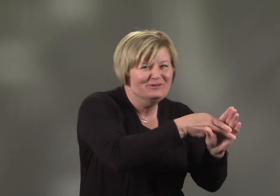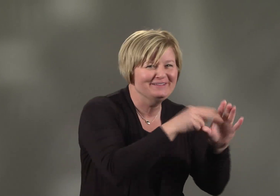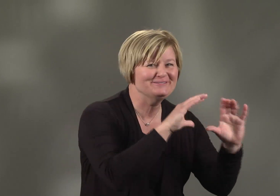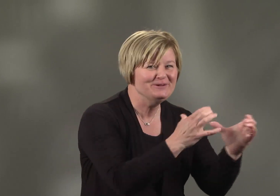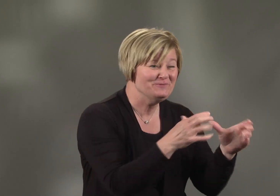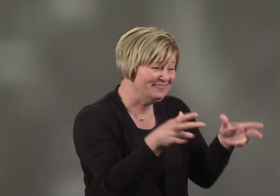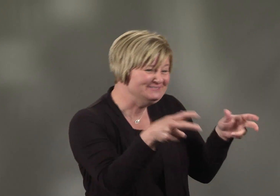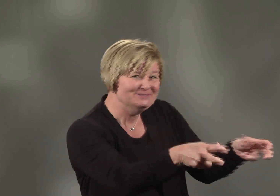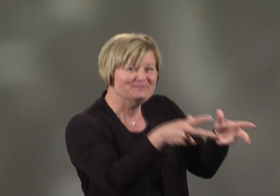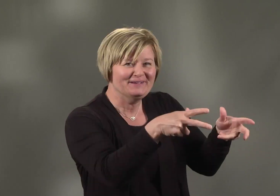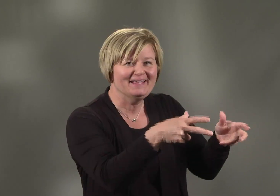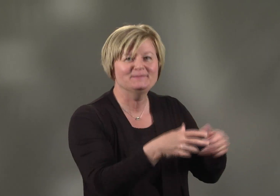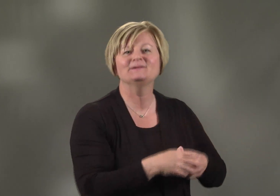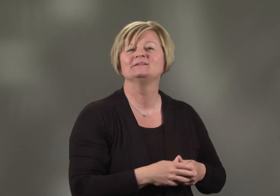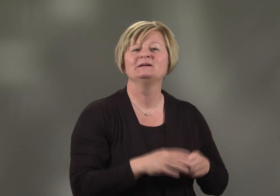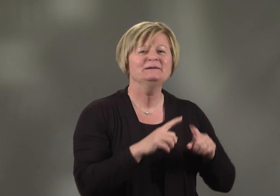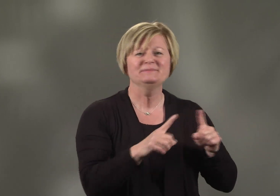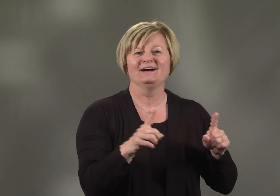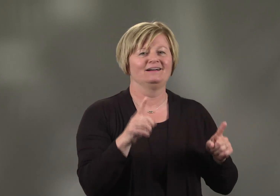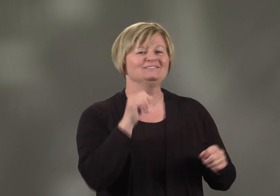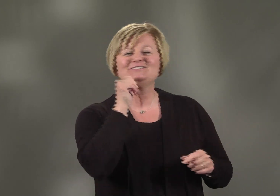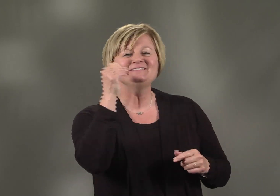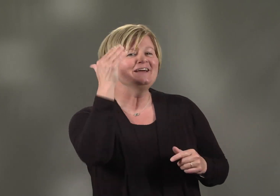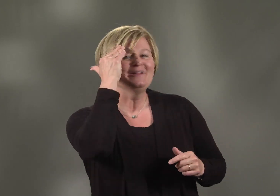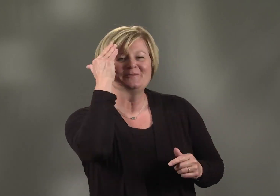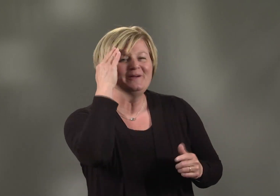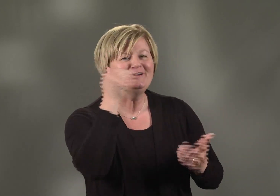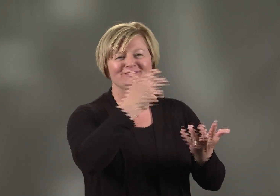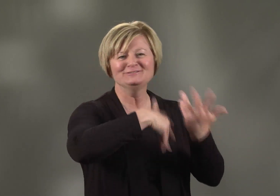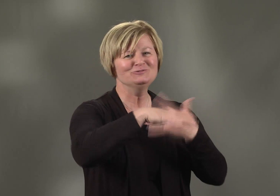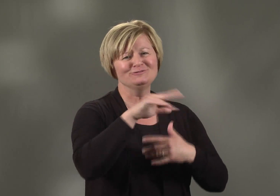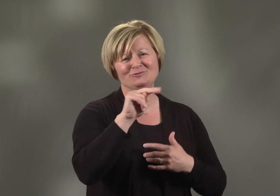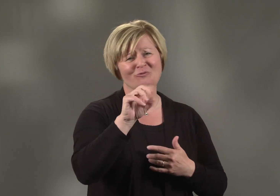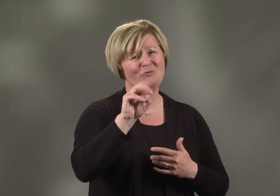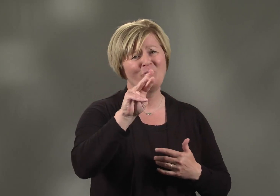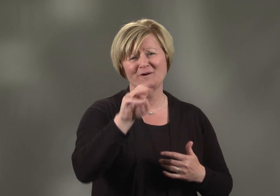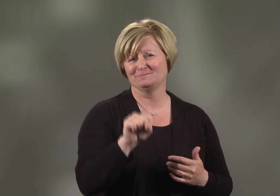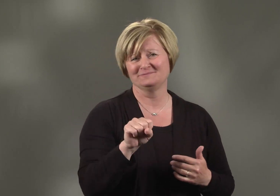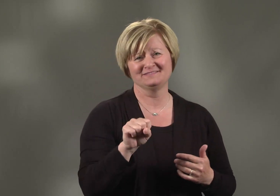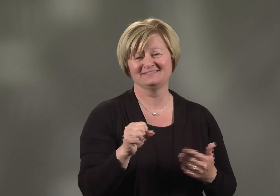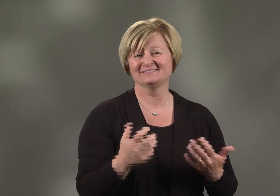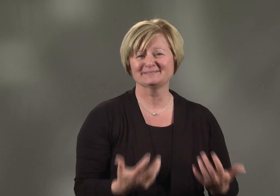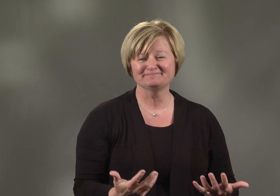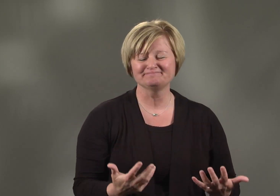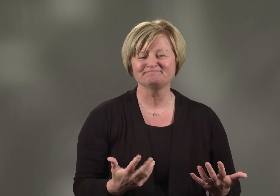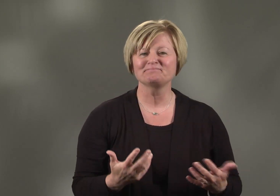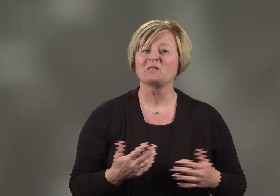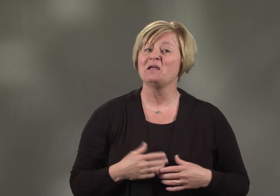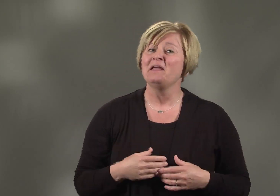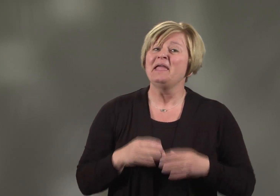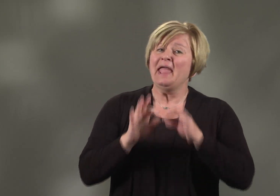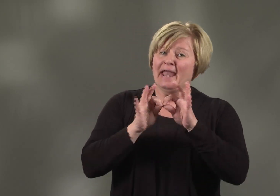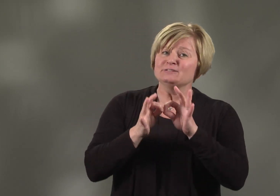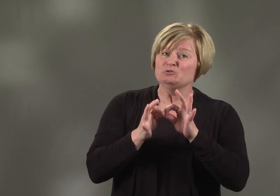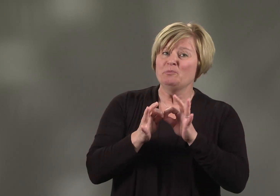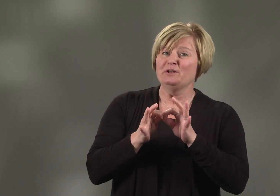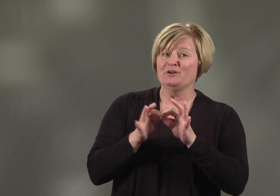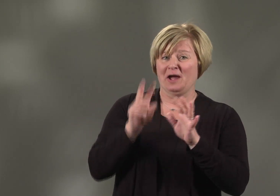thinking they were going to accept her and attempt to join the group with jumper cables but she's unaware of the social norms.